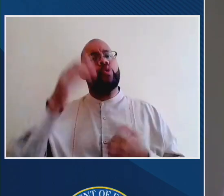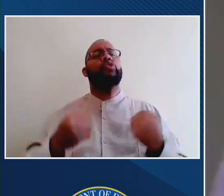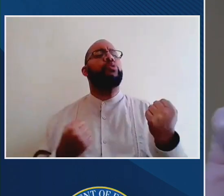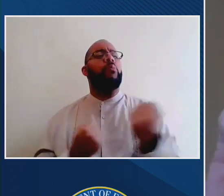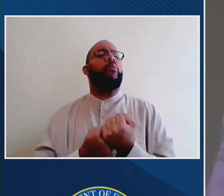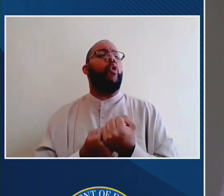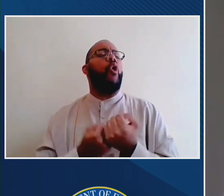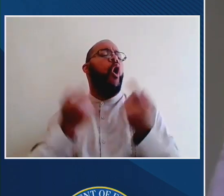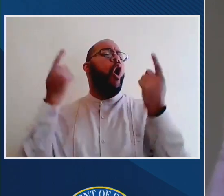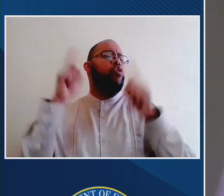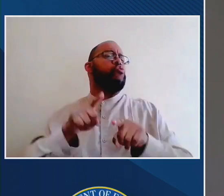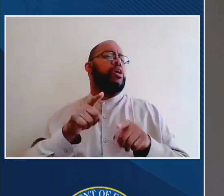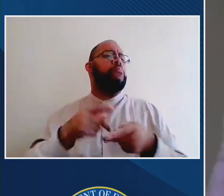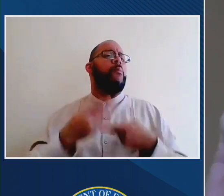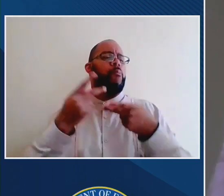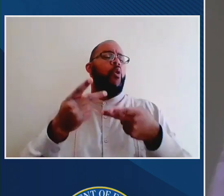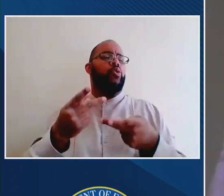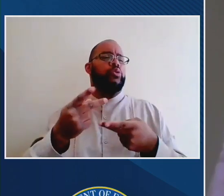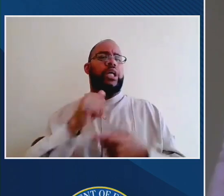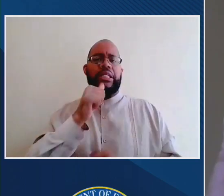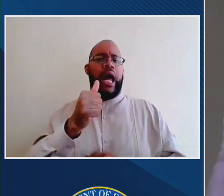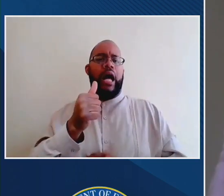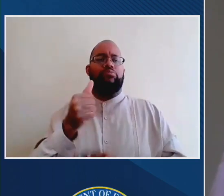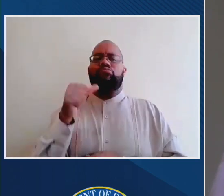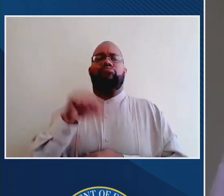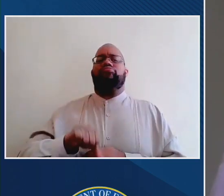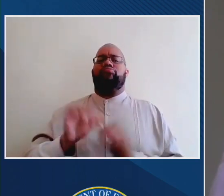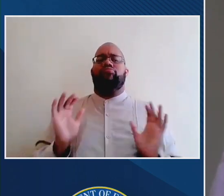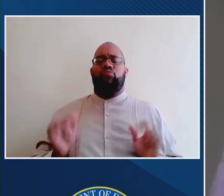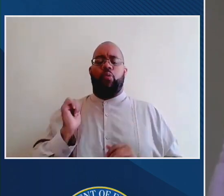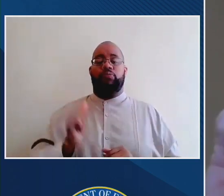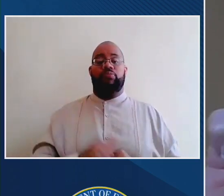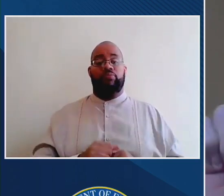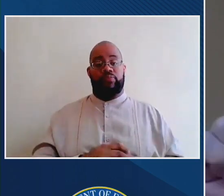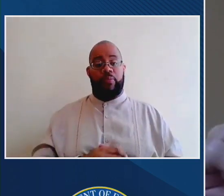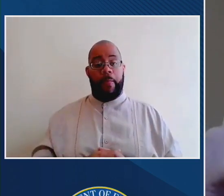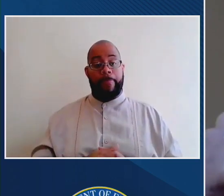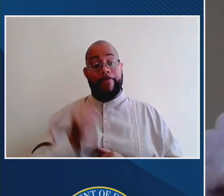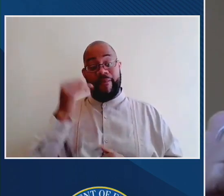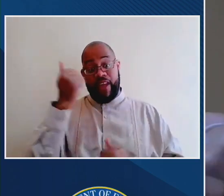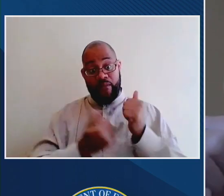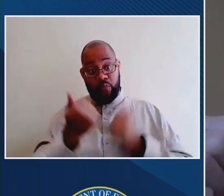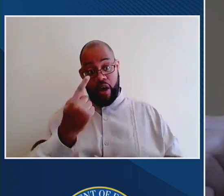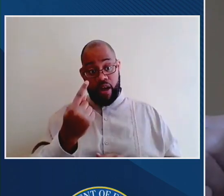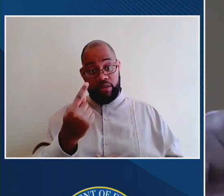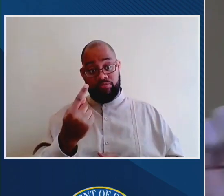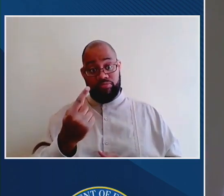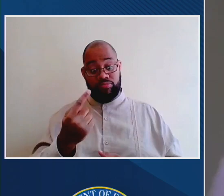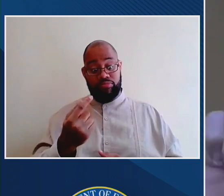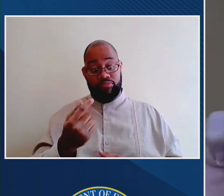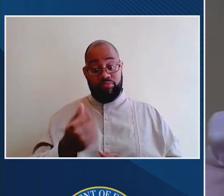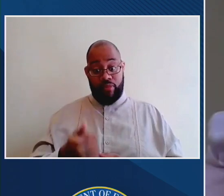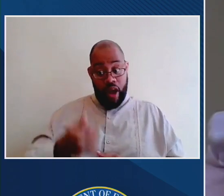the proposal and not dissent. If every if everyone is an up or sideways,